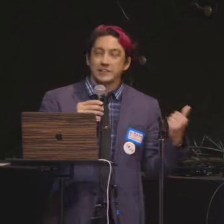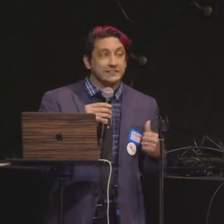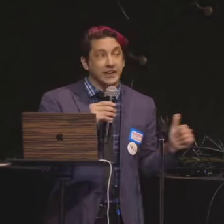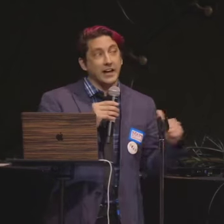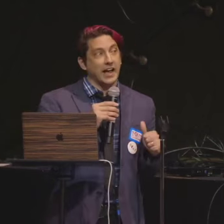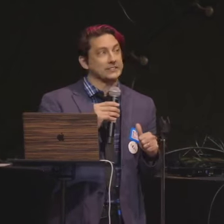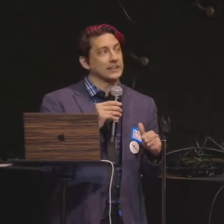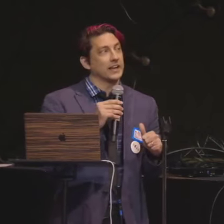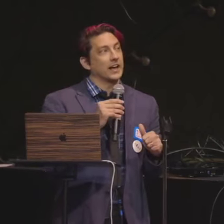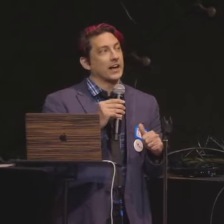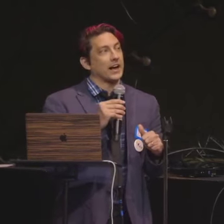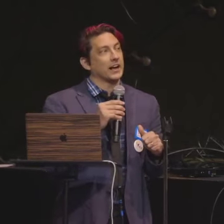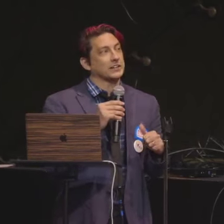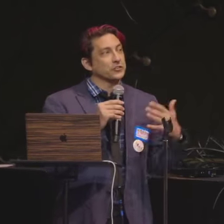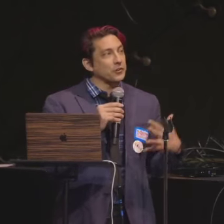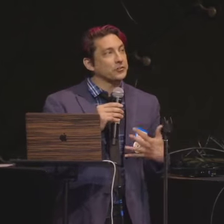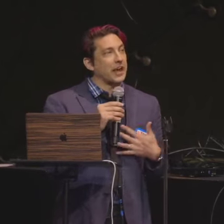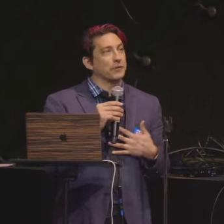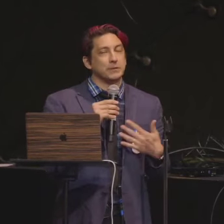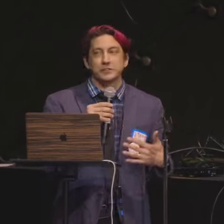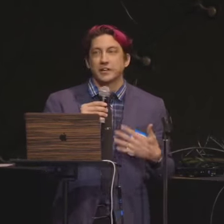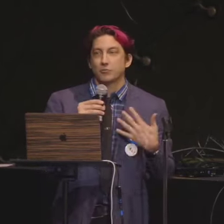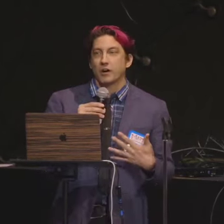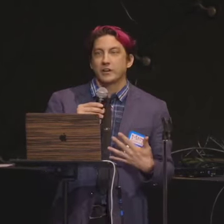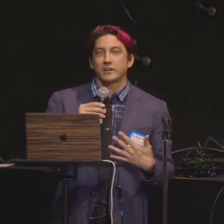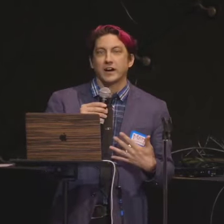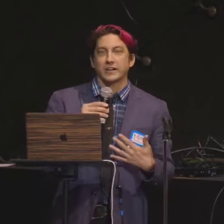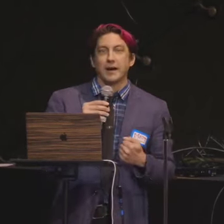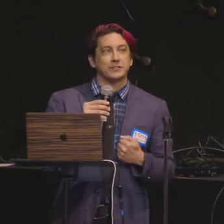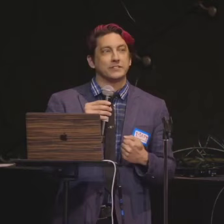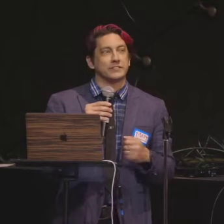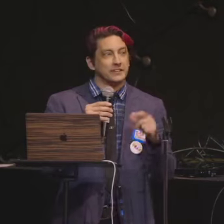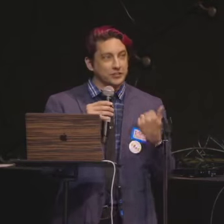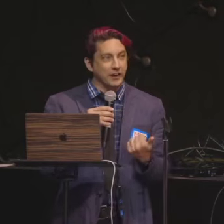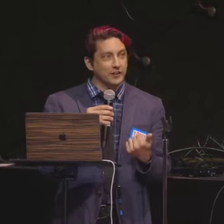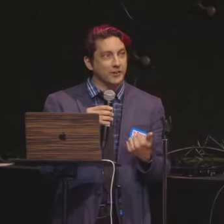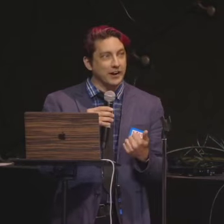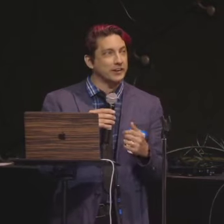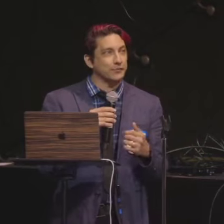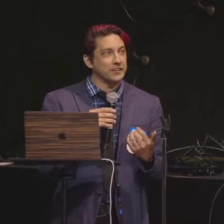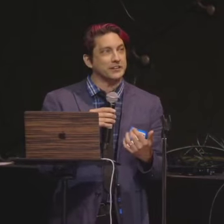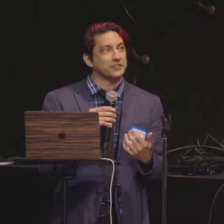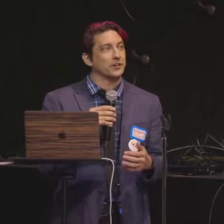but Lindsay and I actually consult and build and run captions in the Chicago area for theaters,